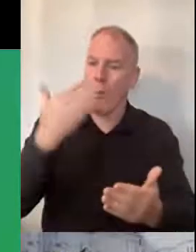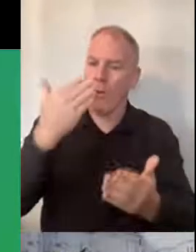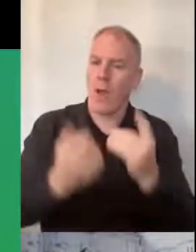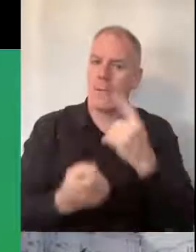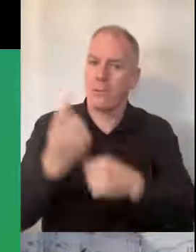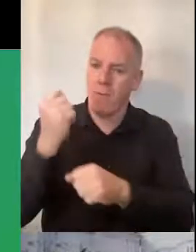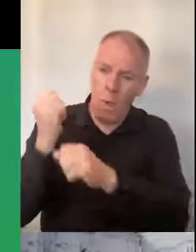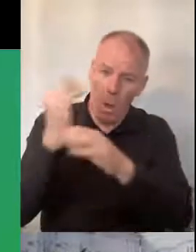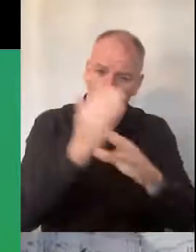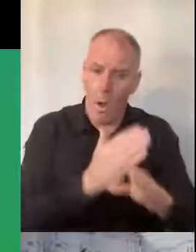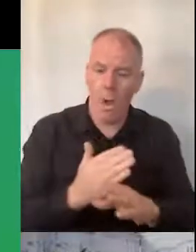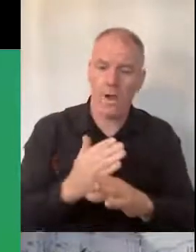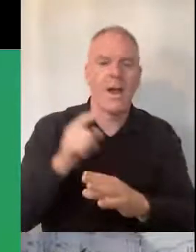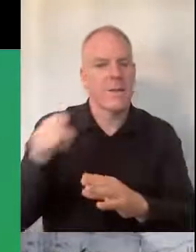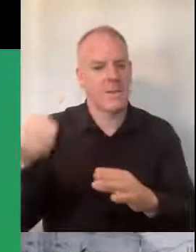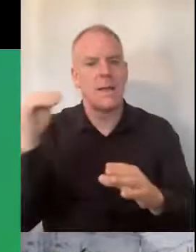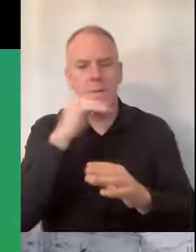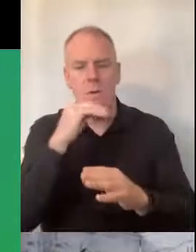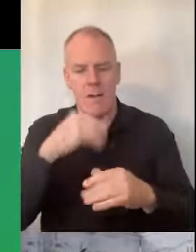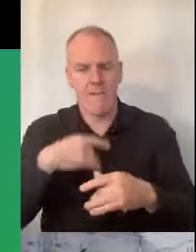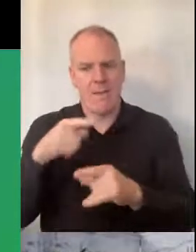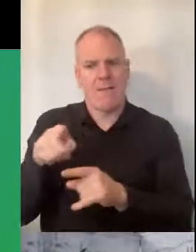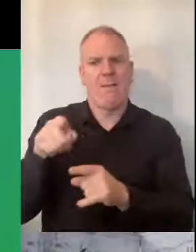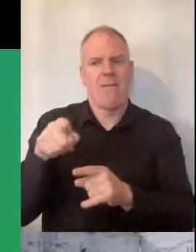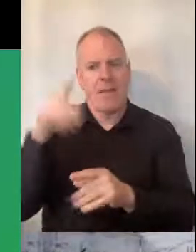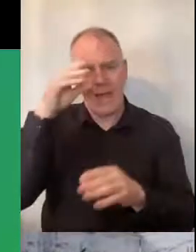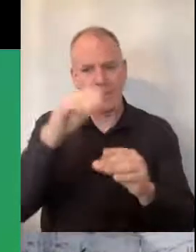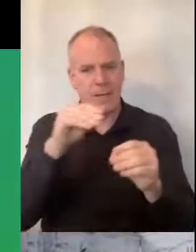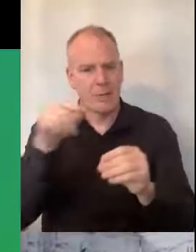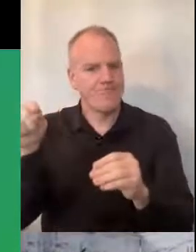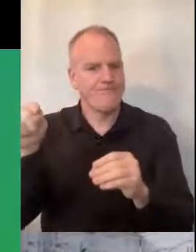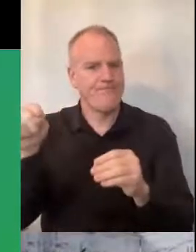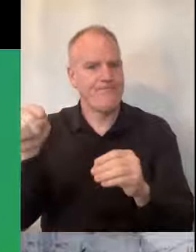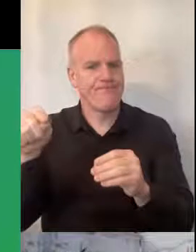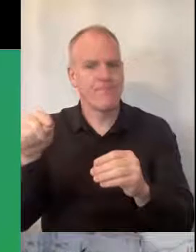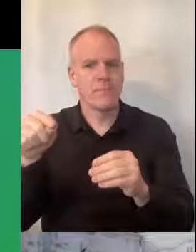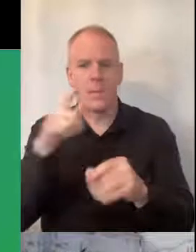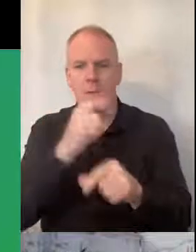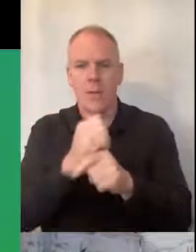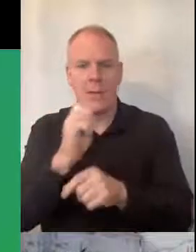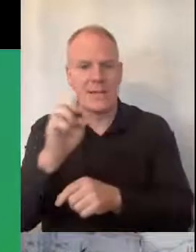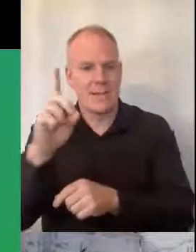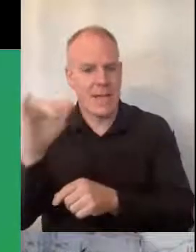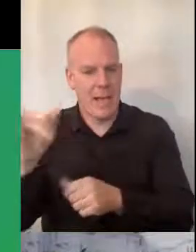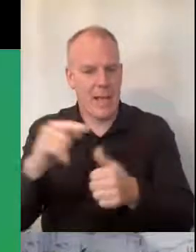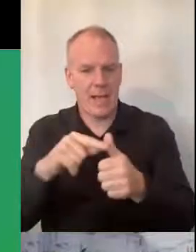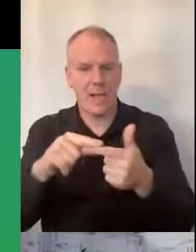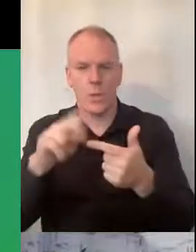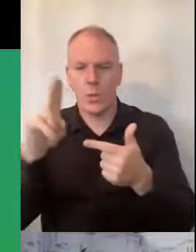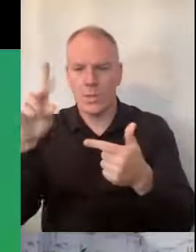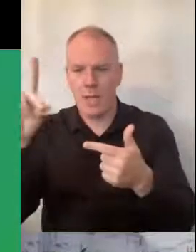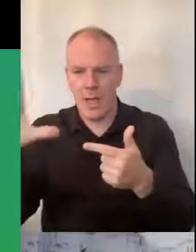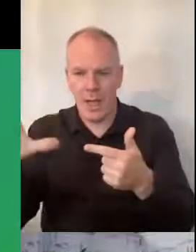and this is very much where I see, you know, in terms of education in terms of EDI. In terms of UDL, how it fits in here.